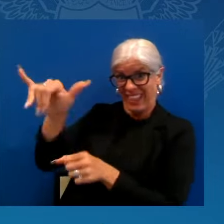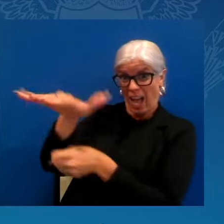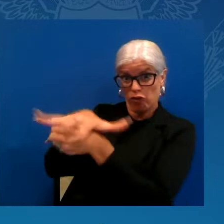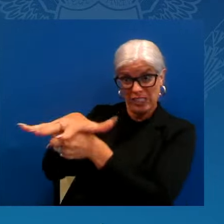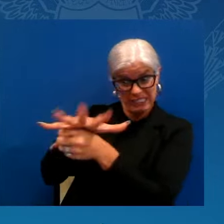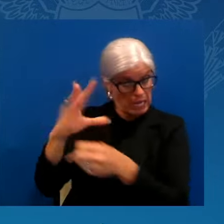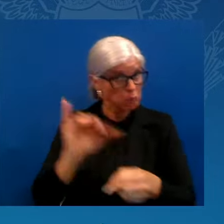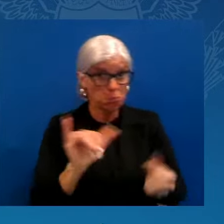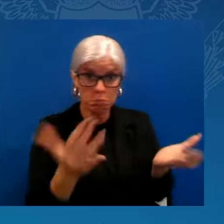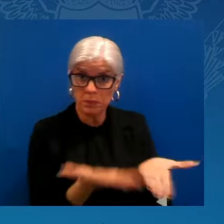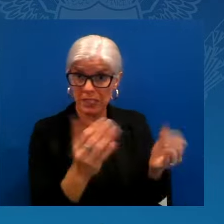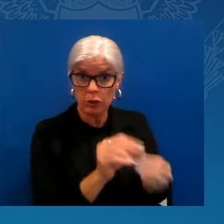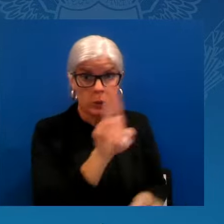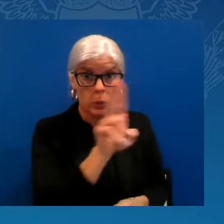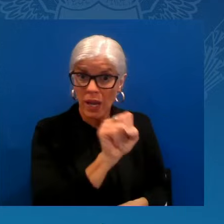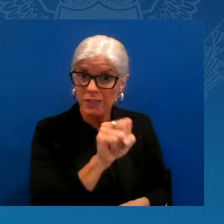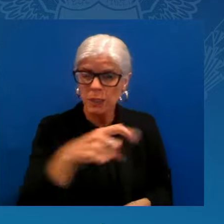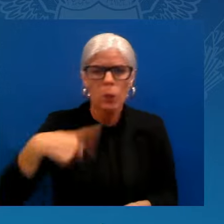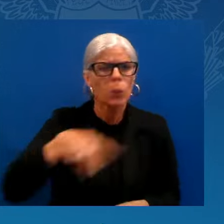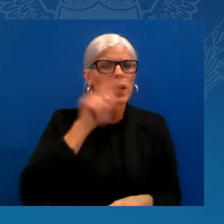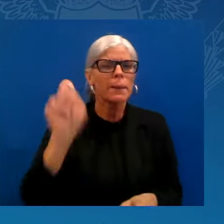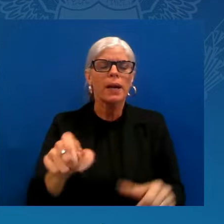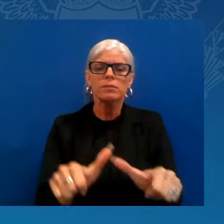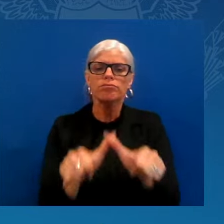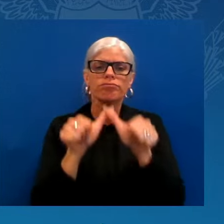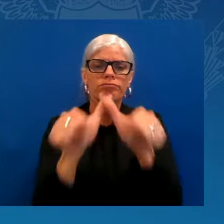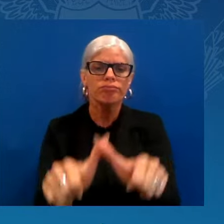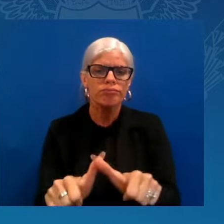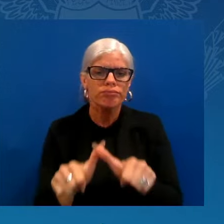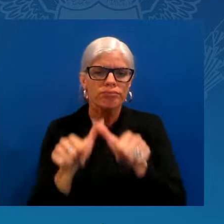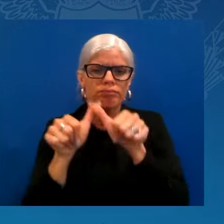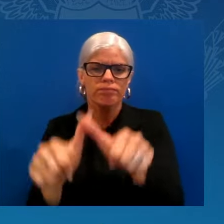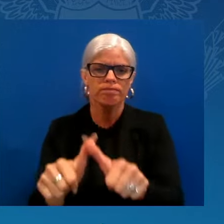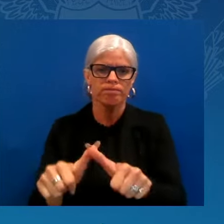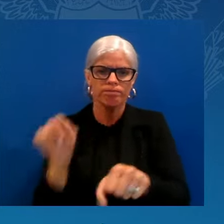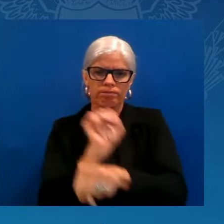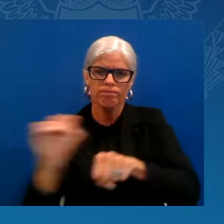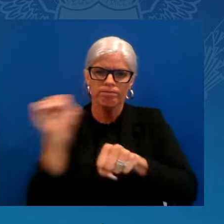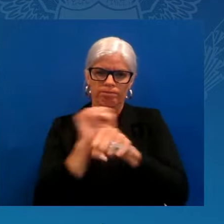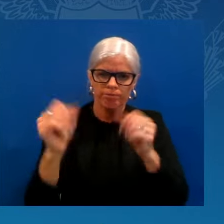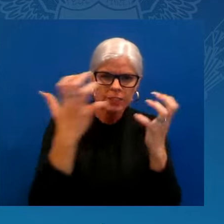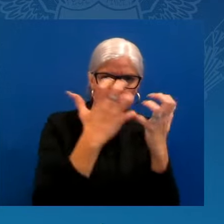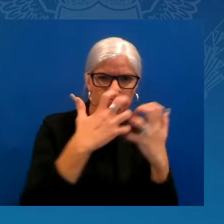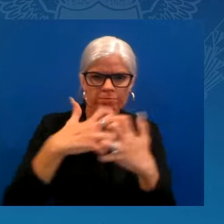and interconnected Middle East. That is why we will continue to build on Israel's